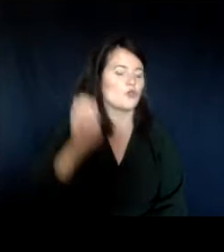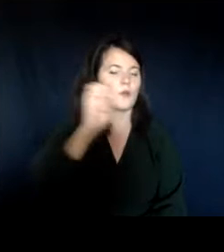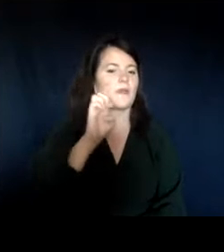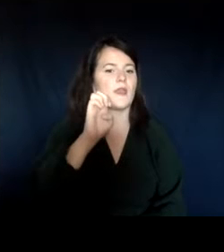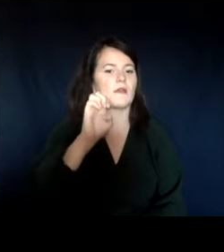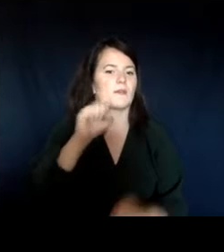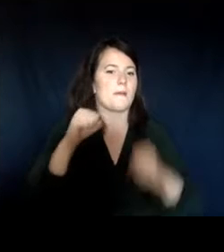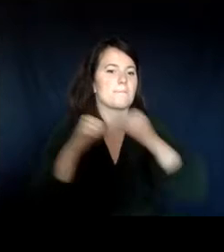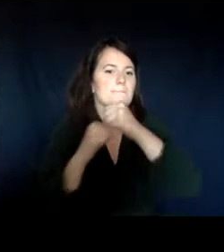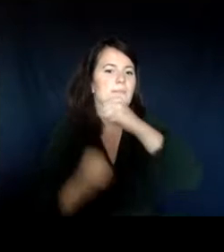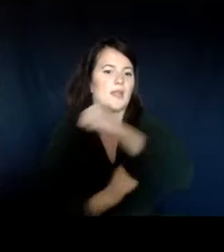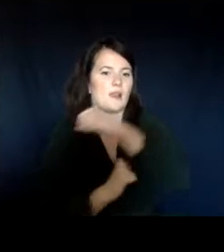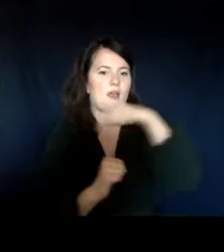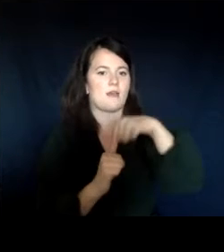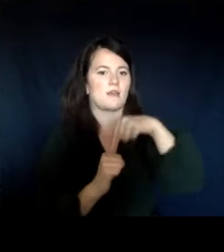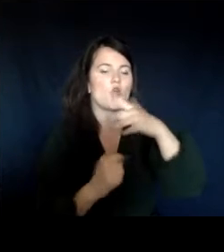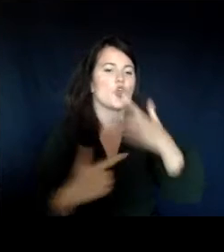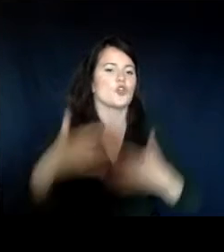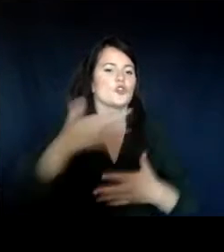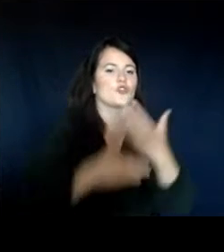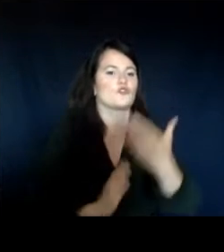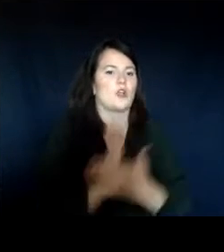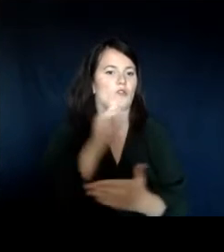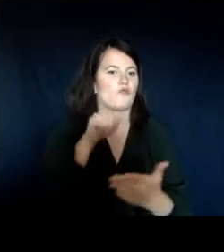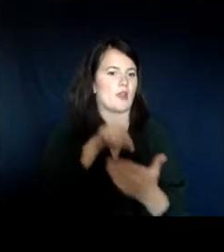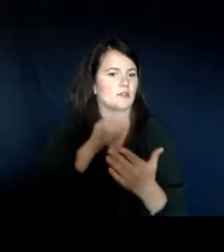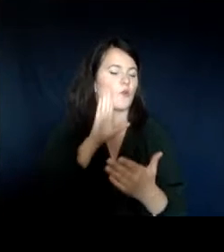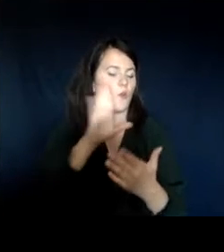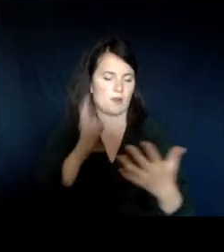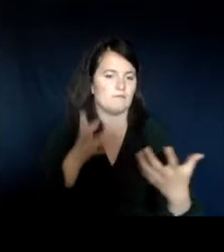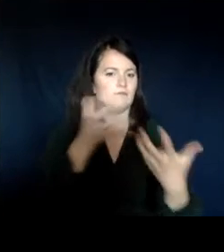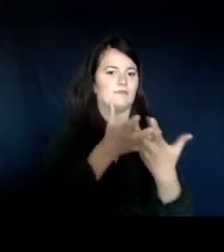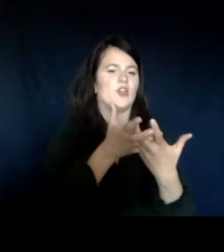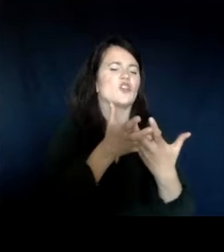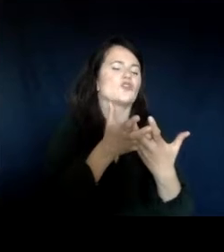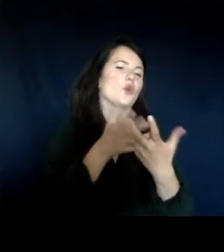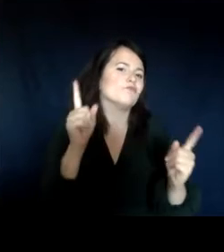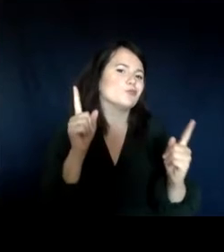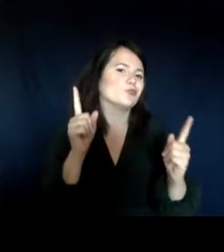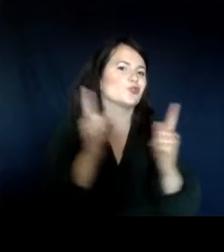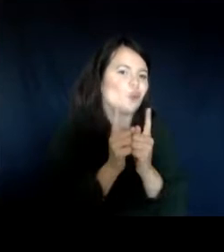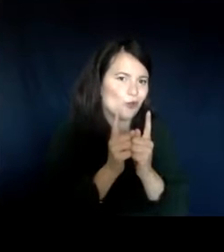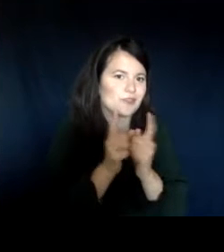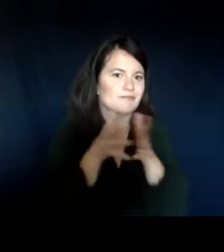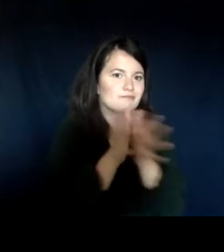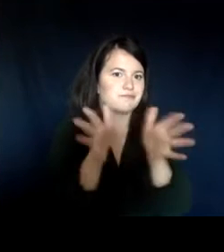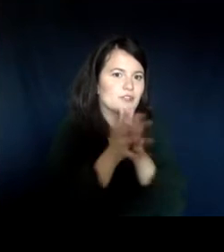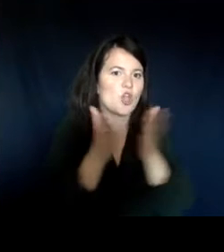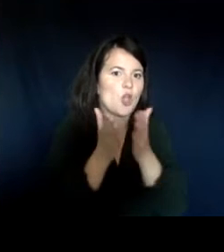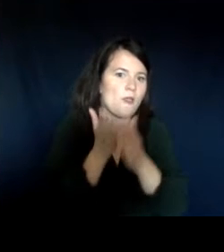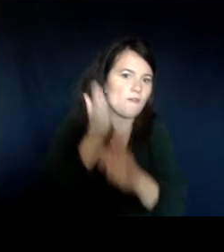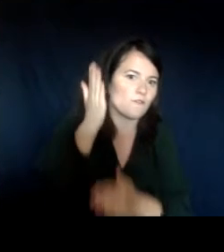So, in a few words, what will be the future of our funds.